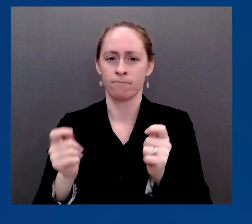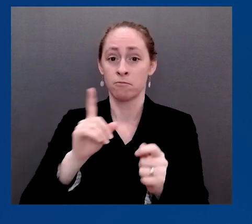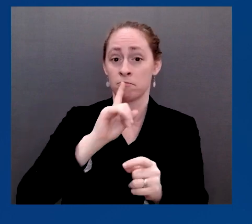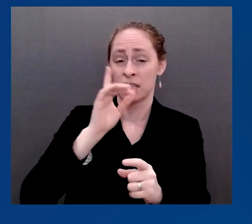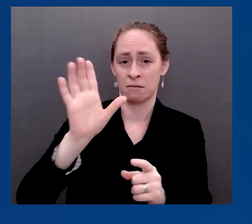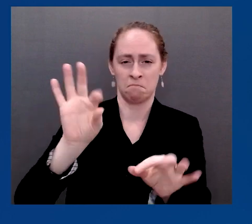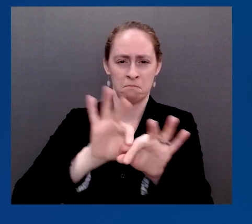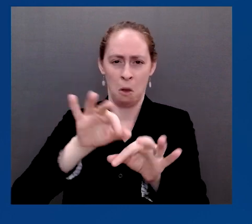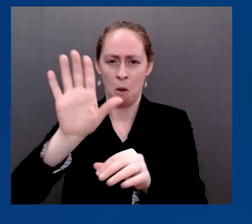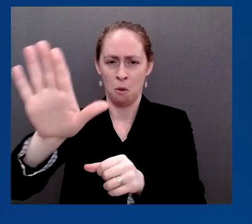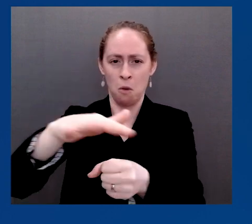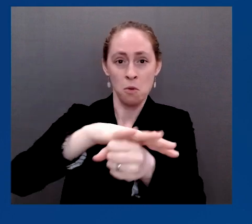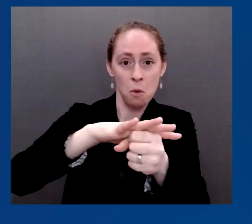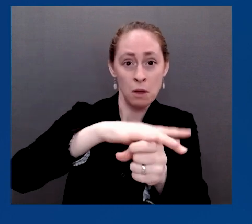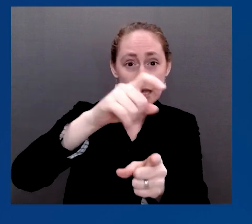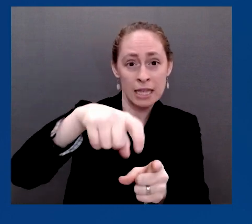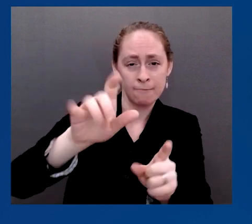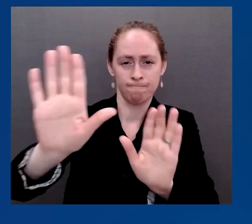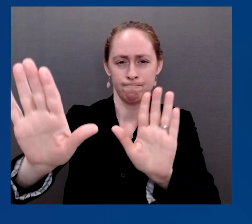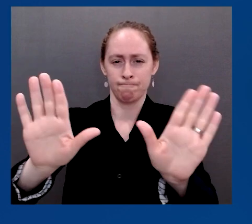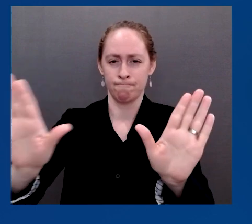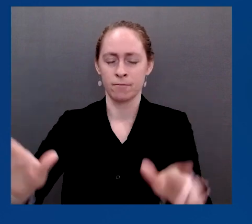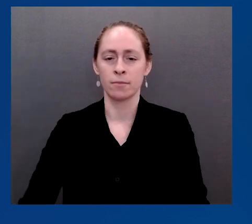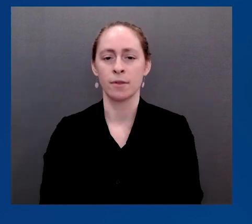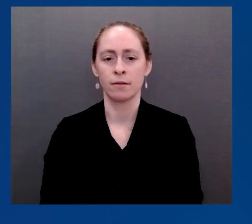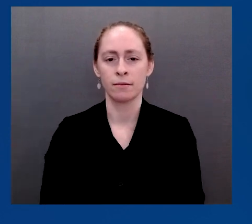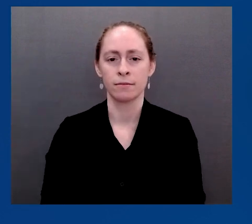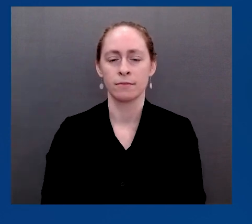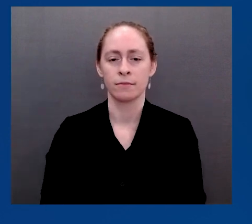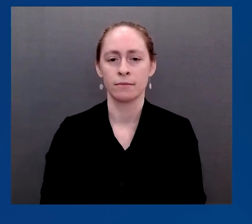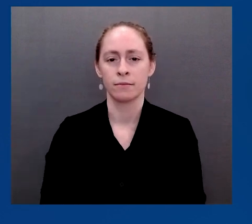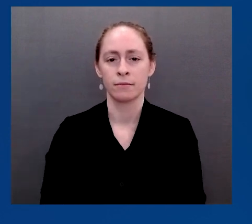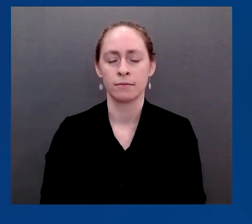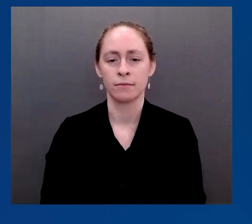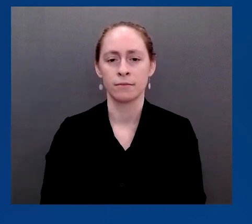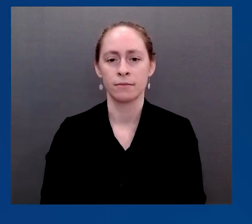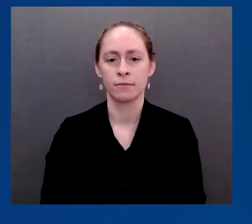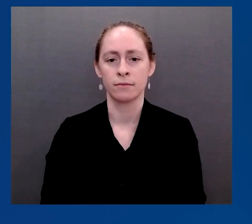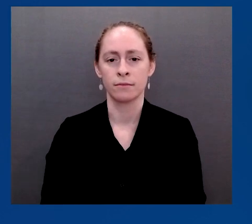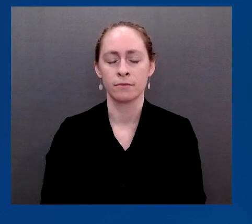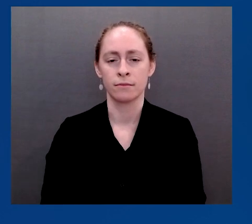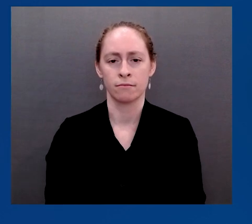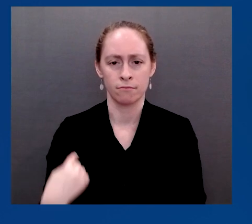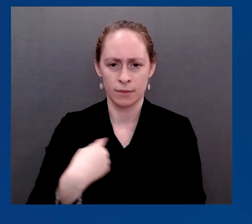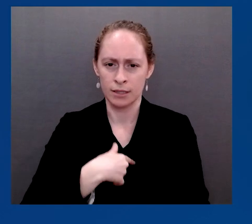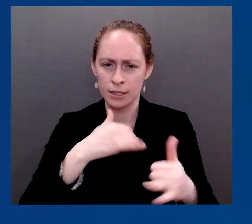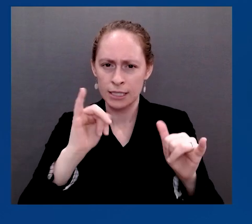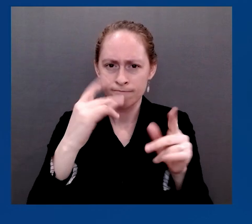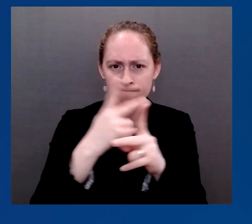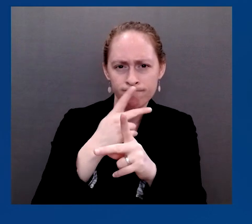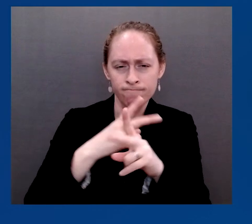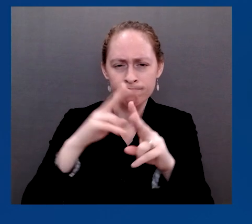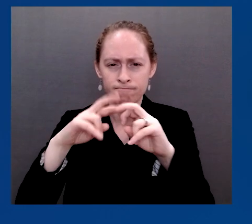those recommendations to the public if and when they are updated. Thank you. Mr. Zients: Next question, please.